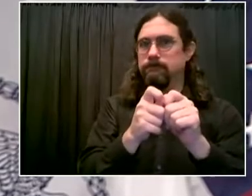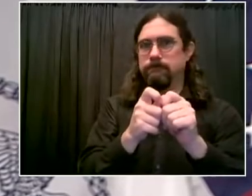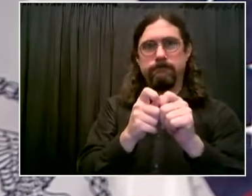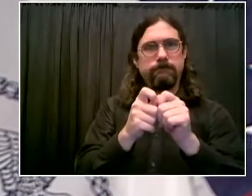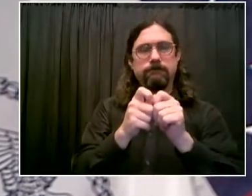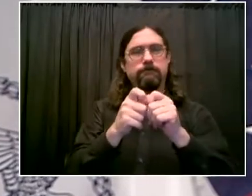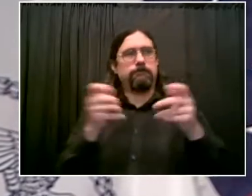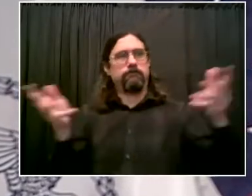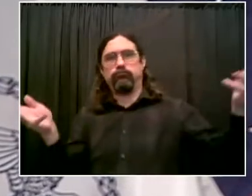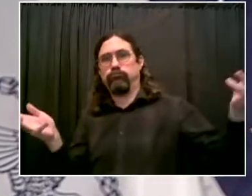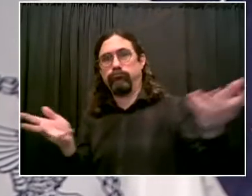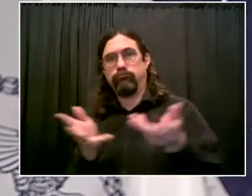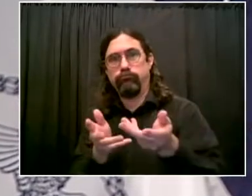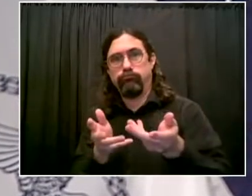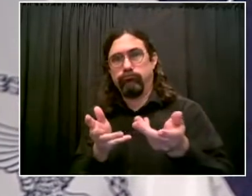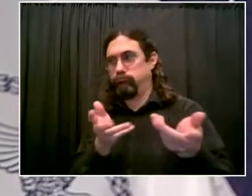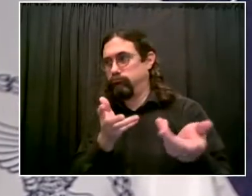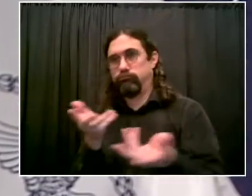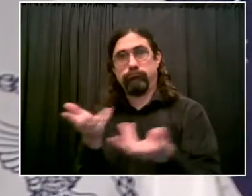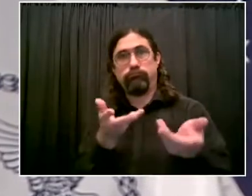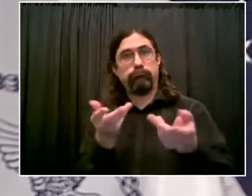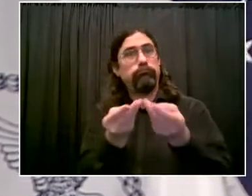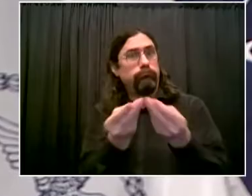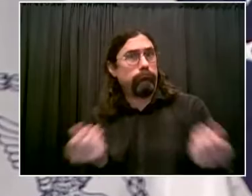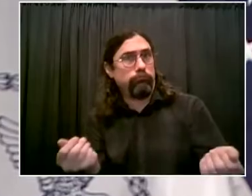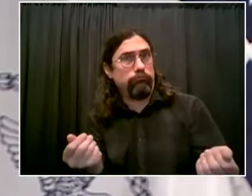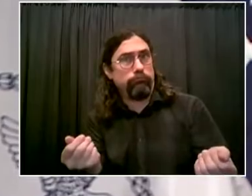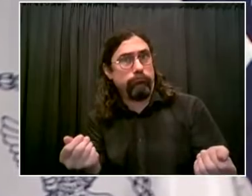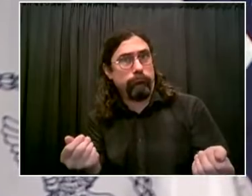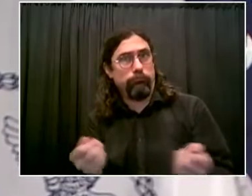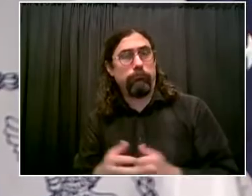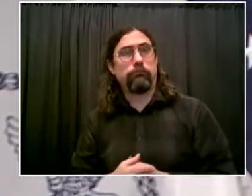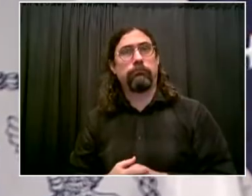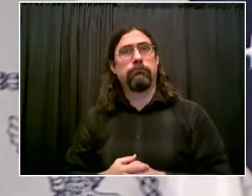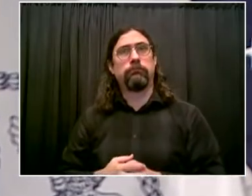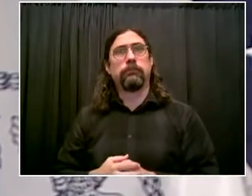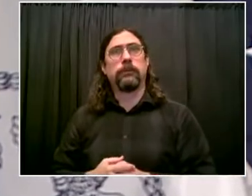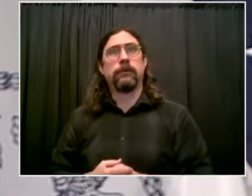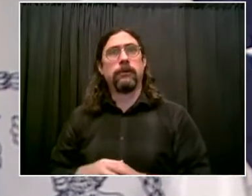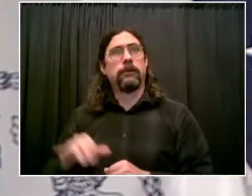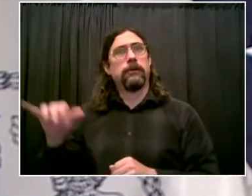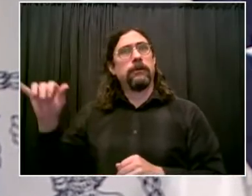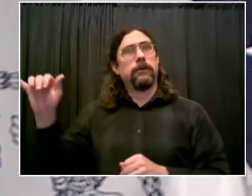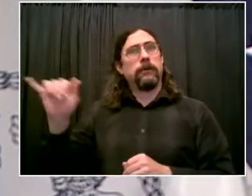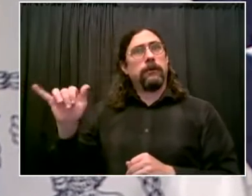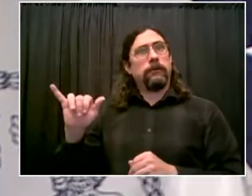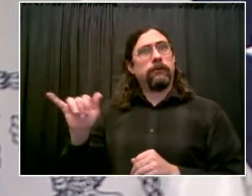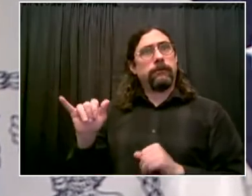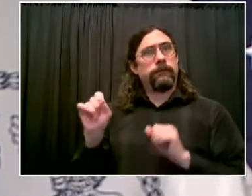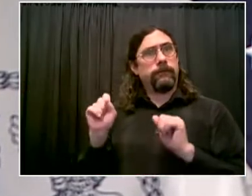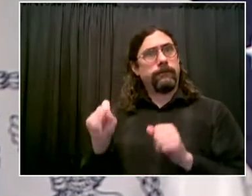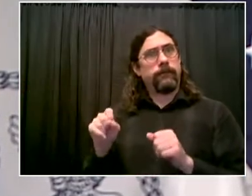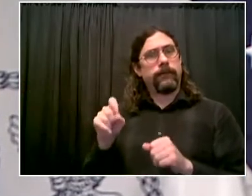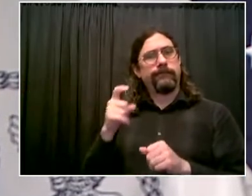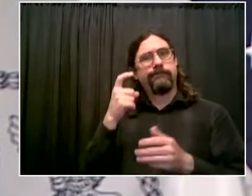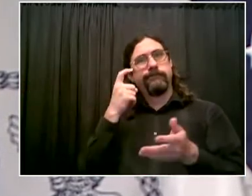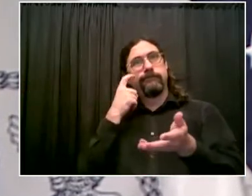HAPPENED. THERE IS TOUGH AND DANGEROU WORK. WE HAVE LOTS OF EXAMPLES OF THAT. WECAN ALSO QUANTIFY AREAS THERE WERE